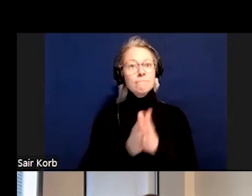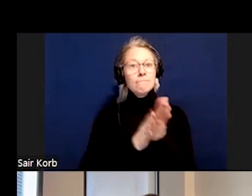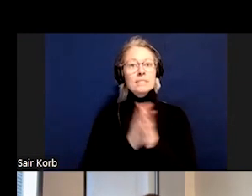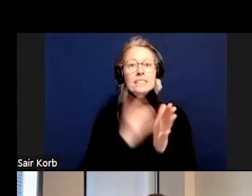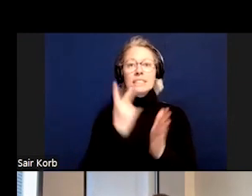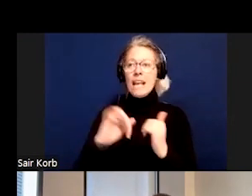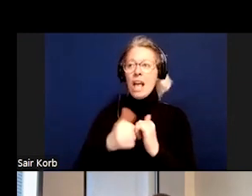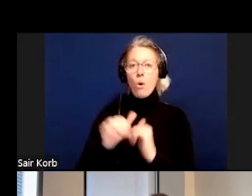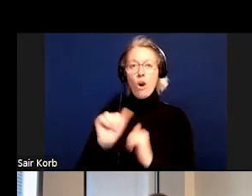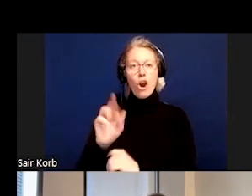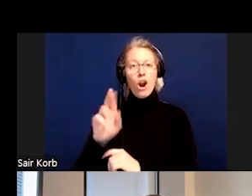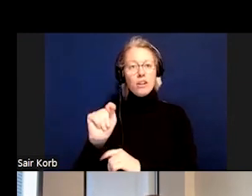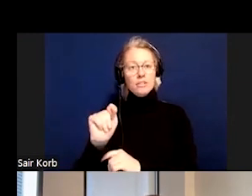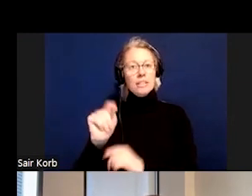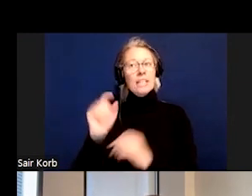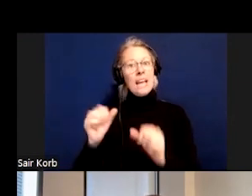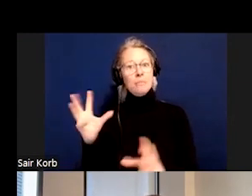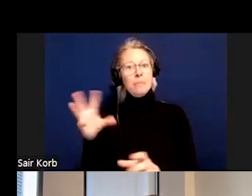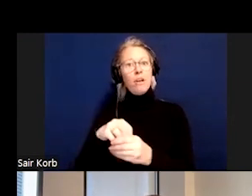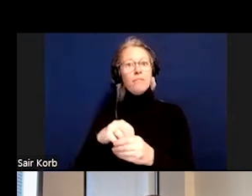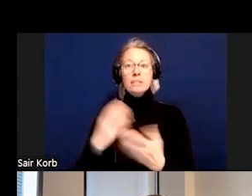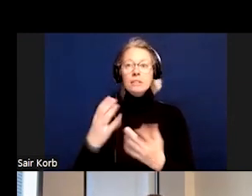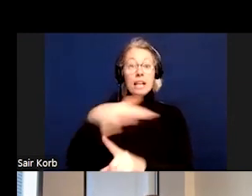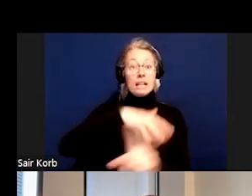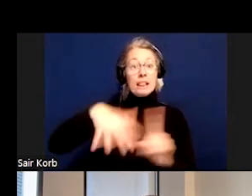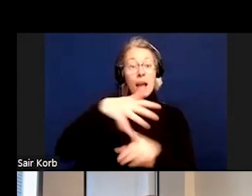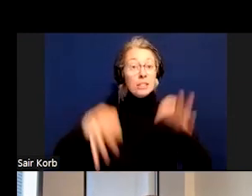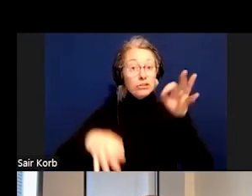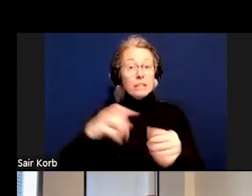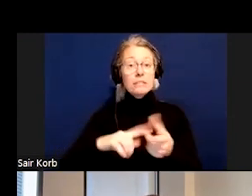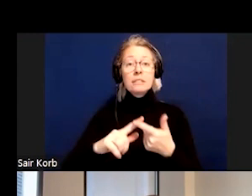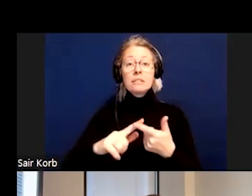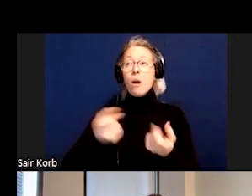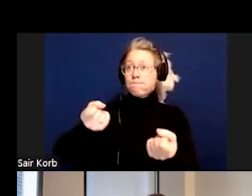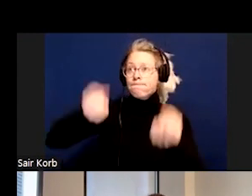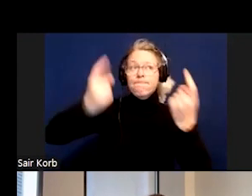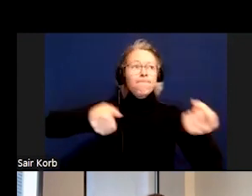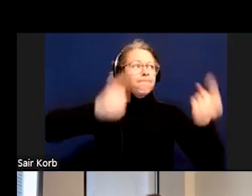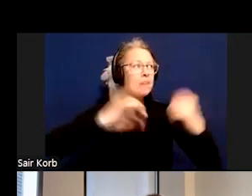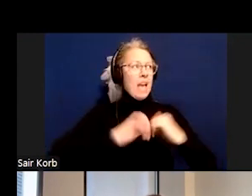about climate justice, starting with really understanding what our contribution is to